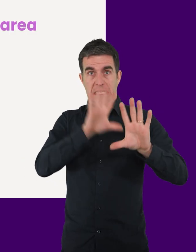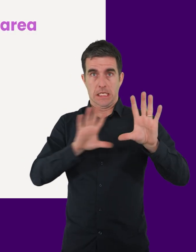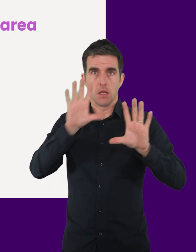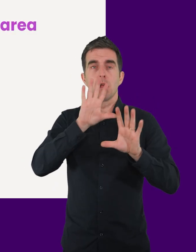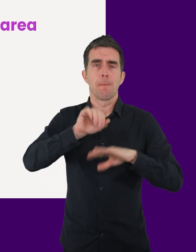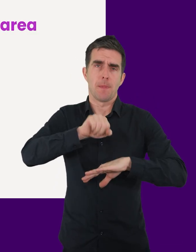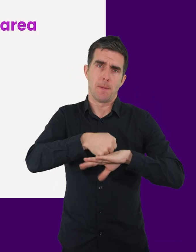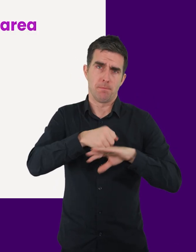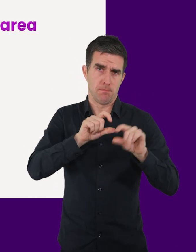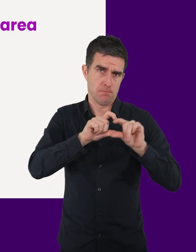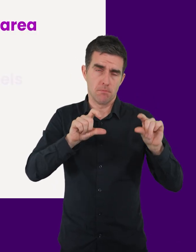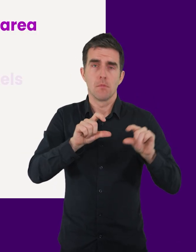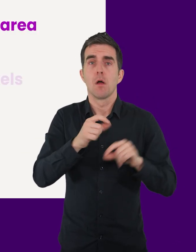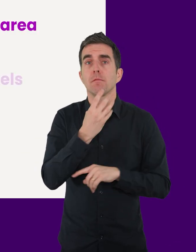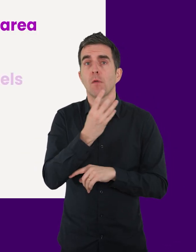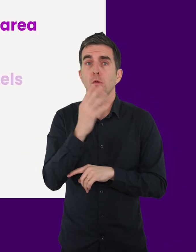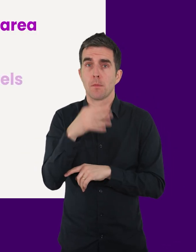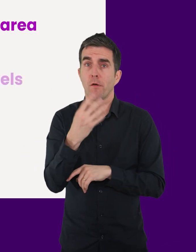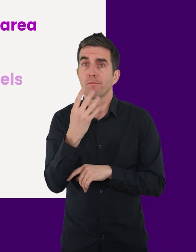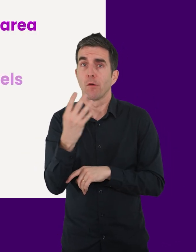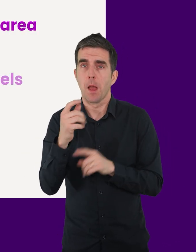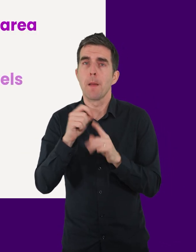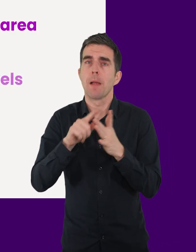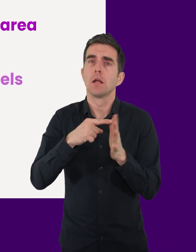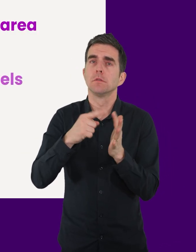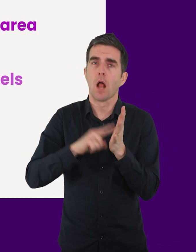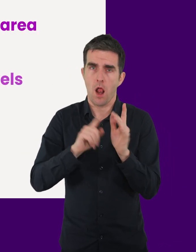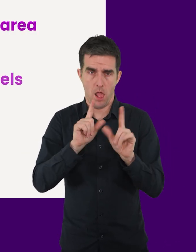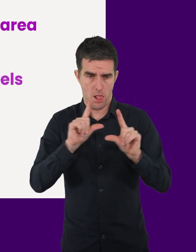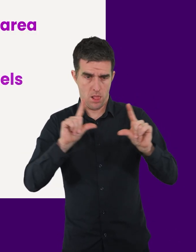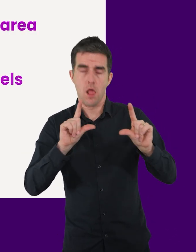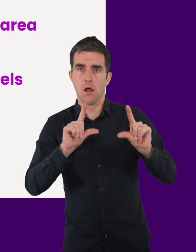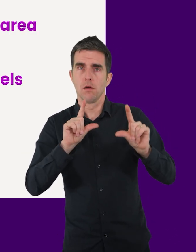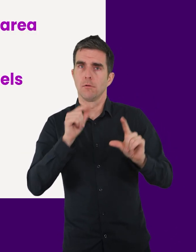As a minimum, a target area of 44 by 44 pixels is recommended.